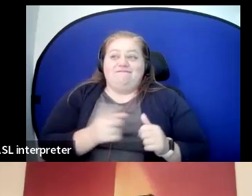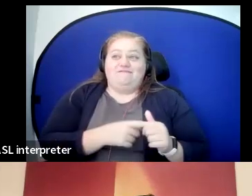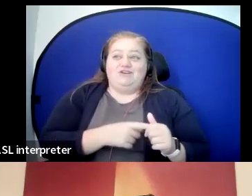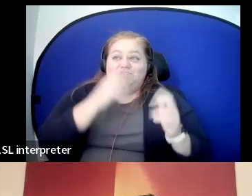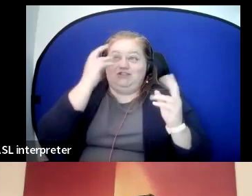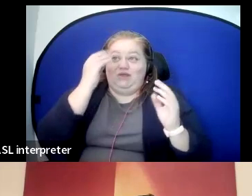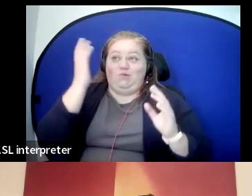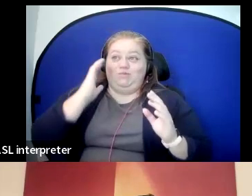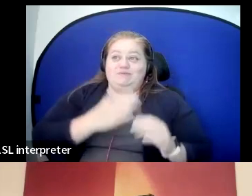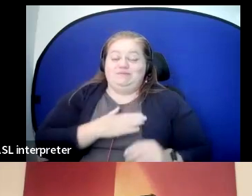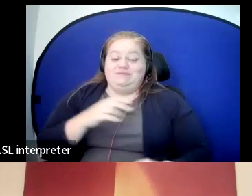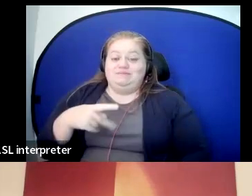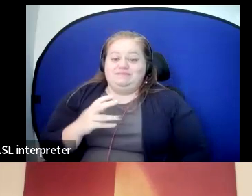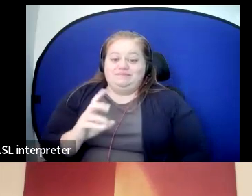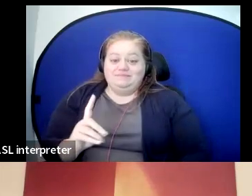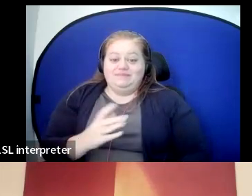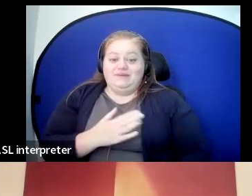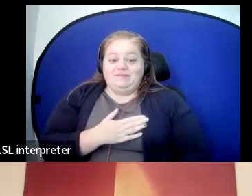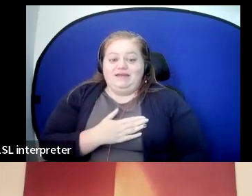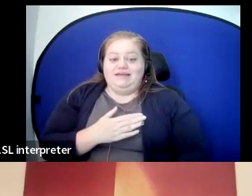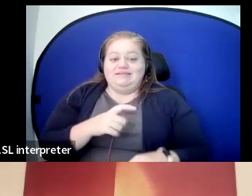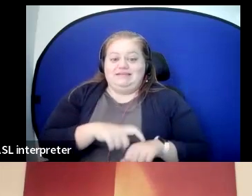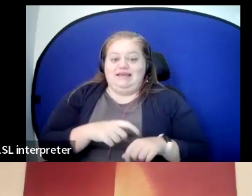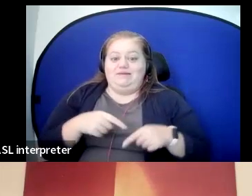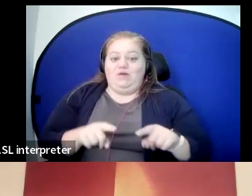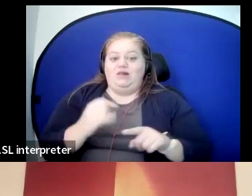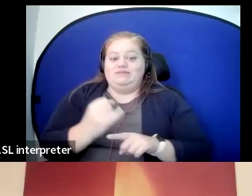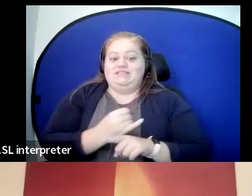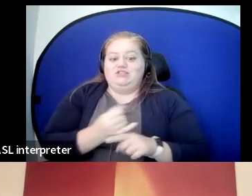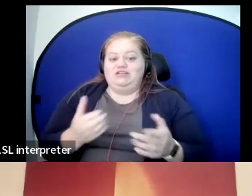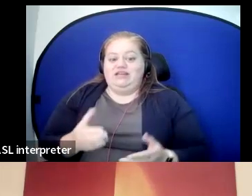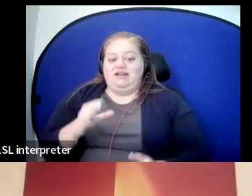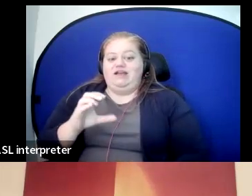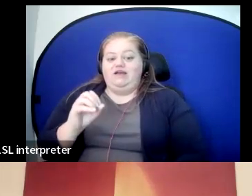and also during my time doing an internship here at Cornell.